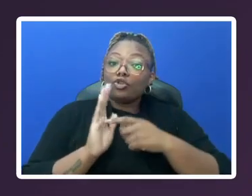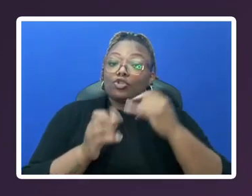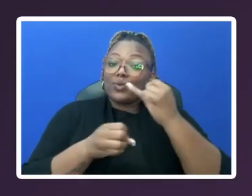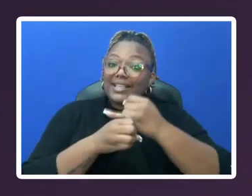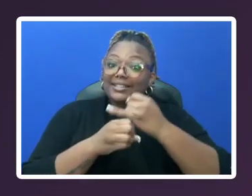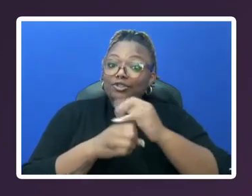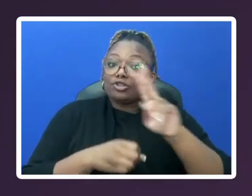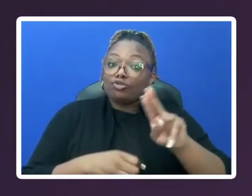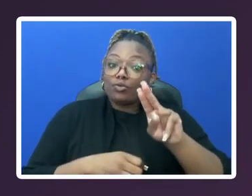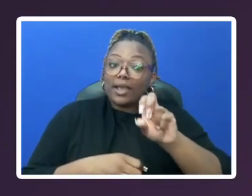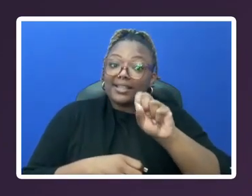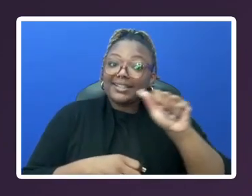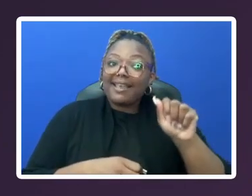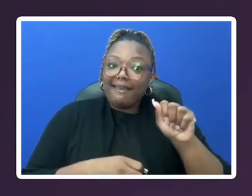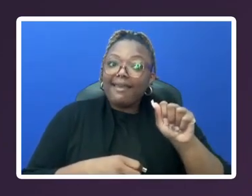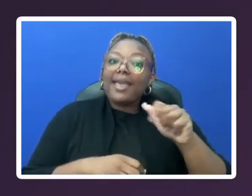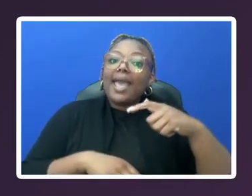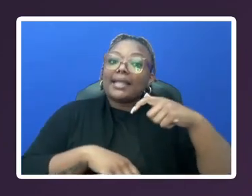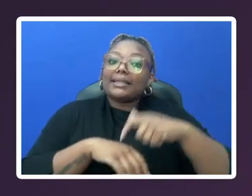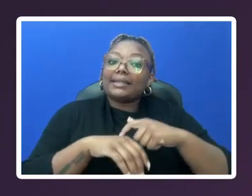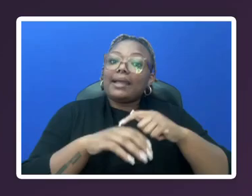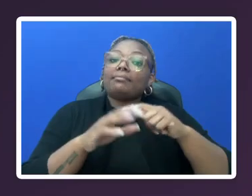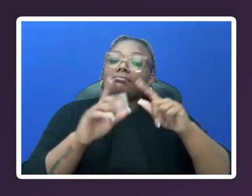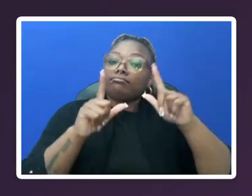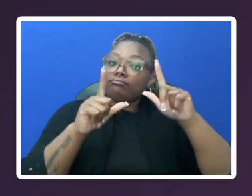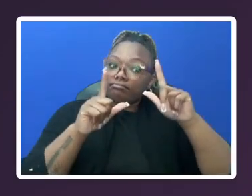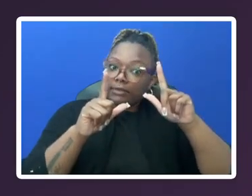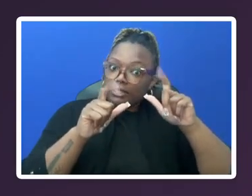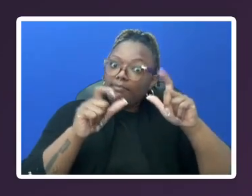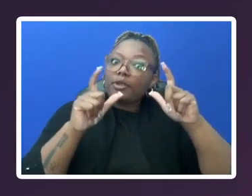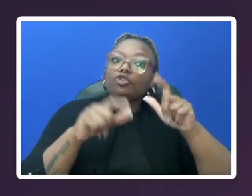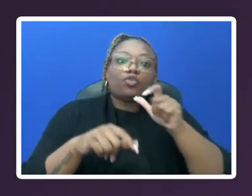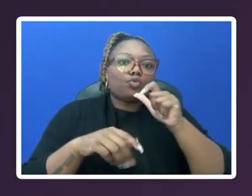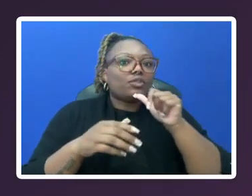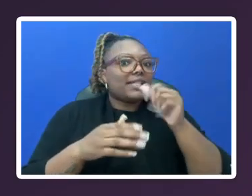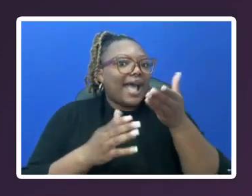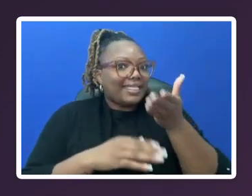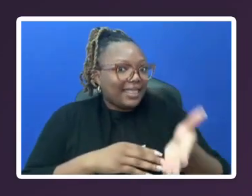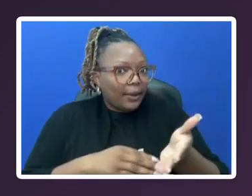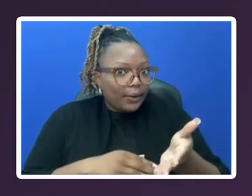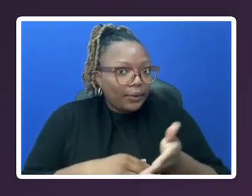at the -- at the time this photo was taken based on who's not present in the photo. And how would